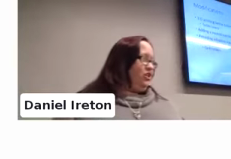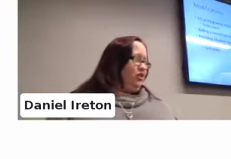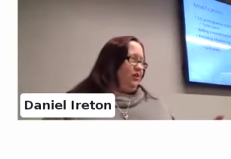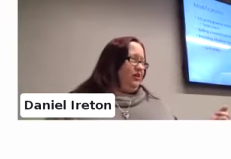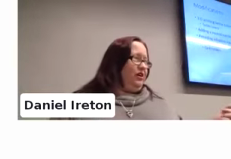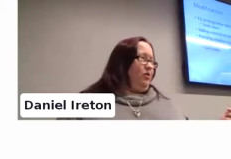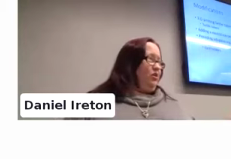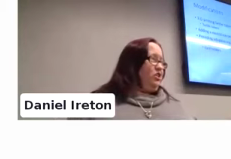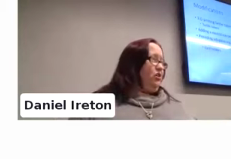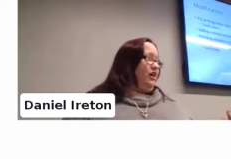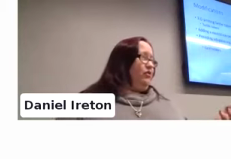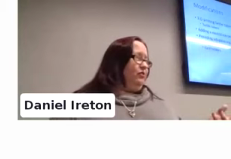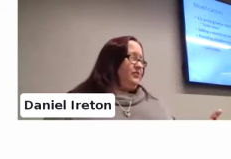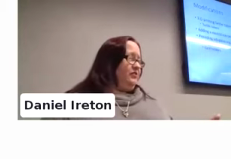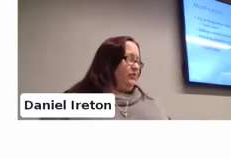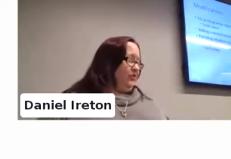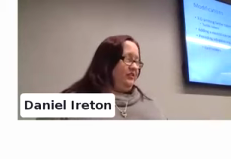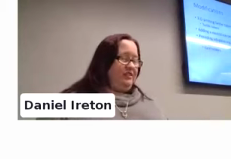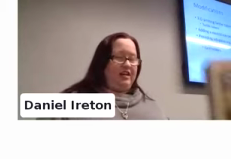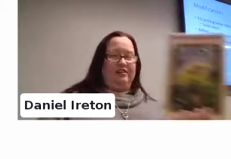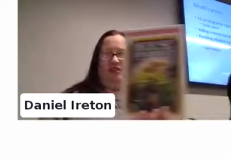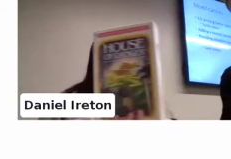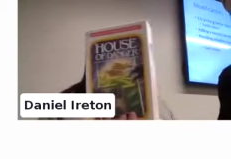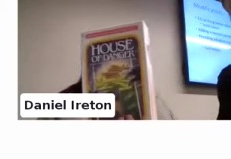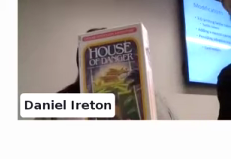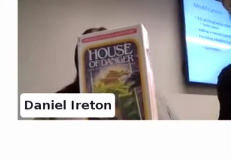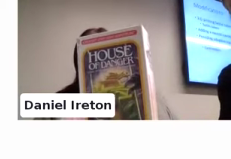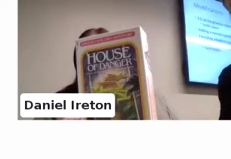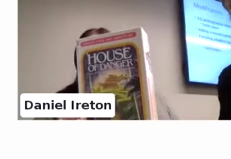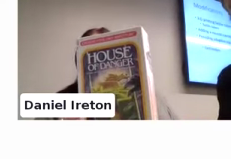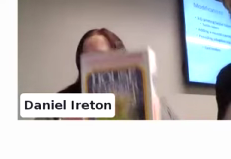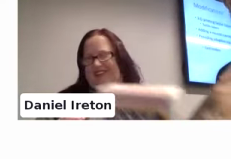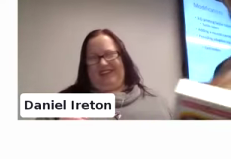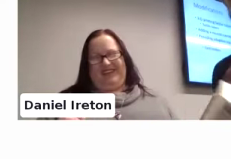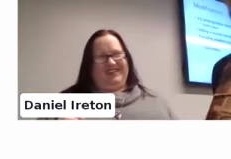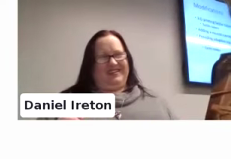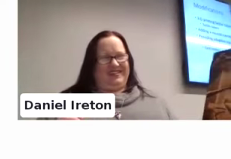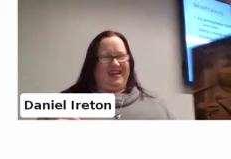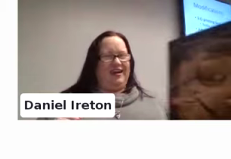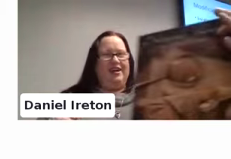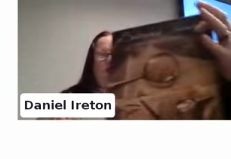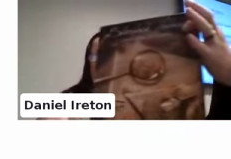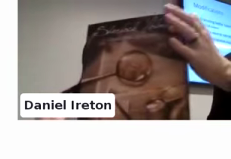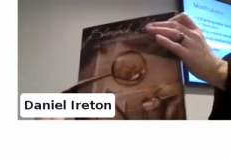Also adding neutral narrator.